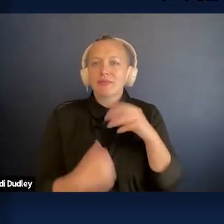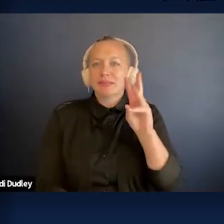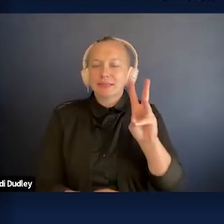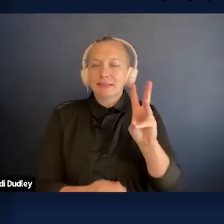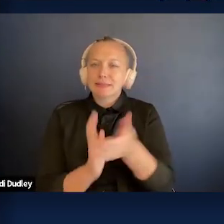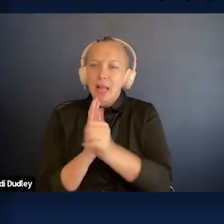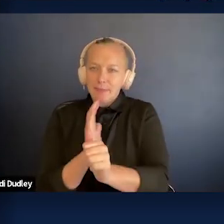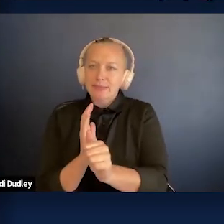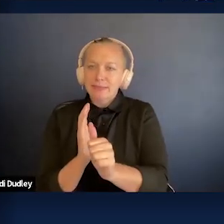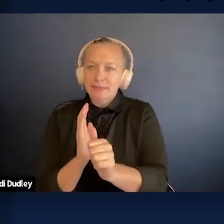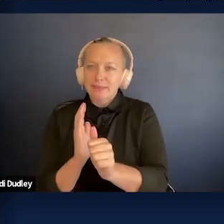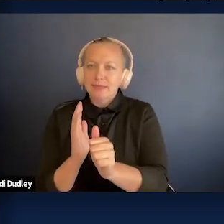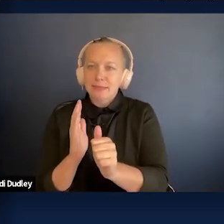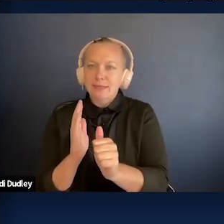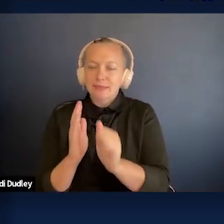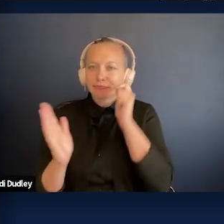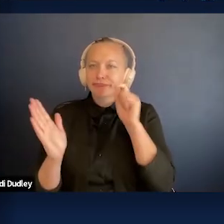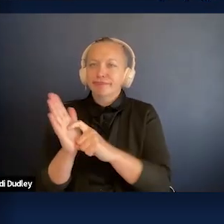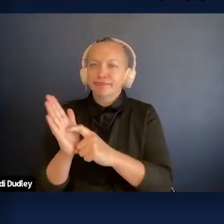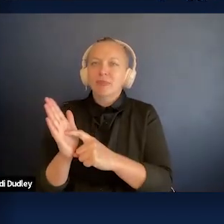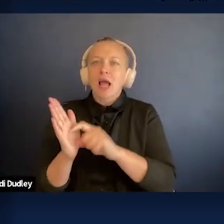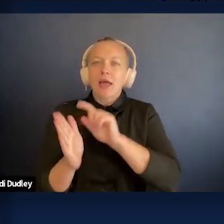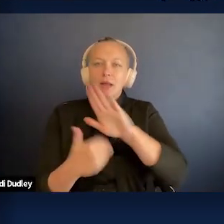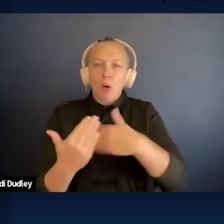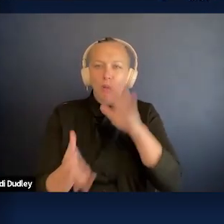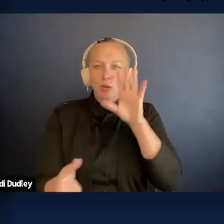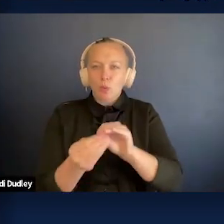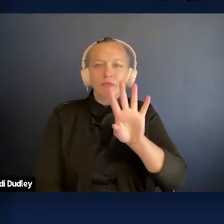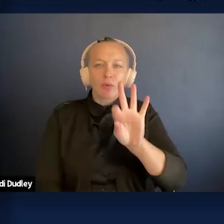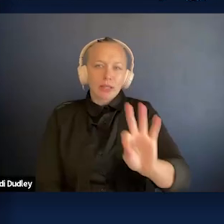I won't go over the details now, but this will be part of our discussion today.